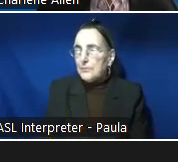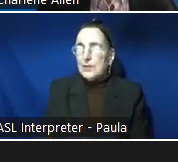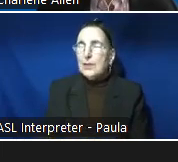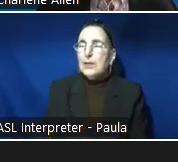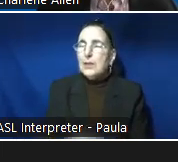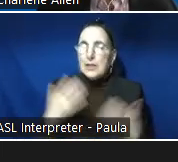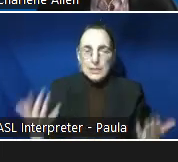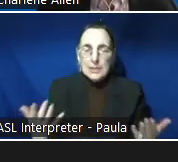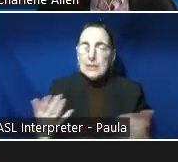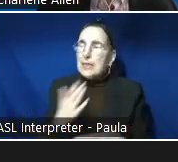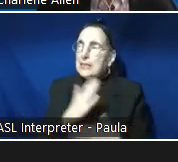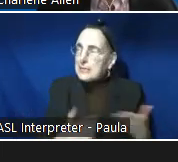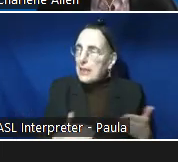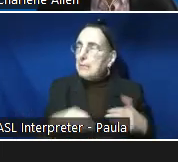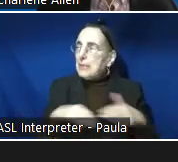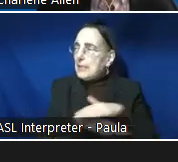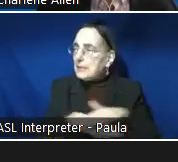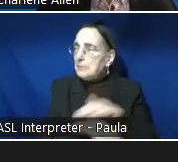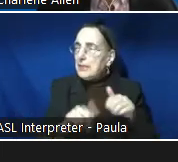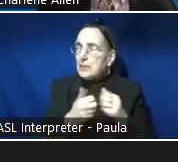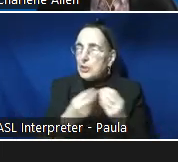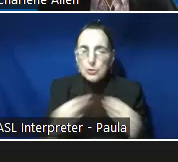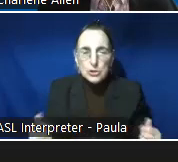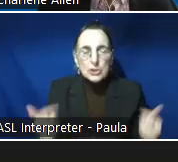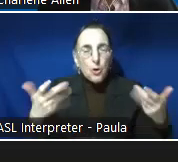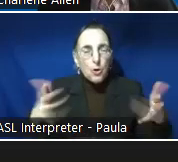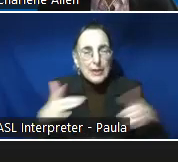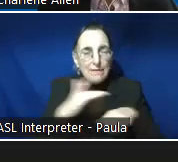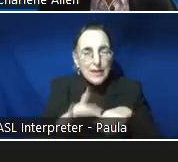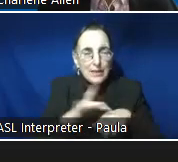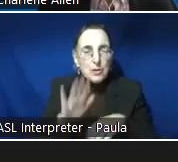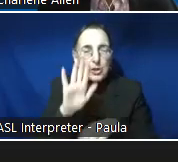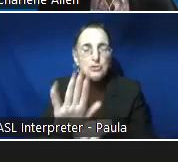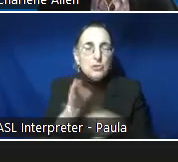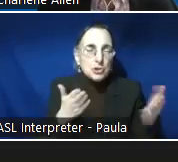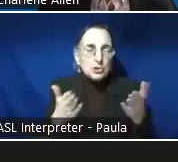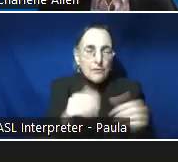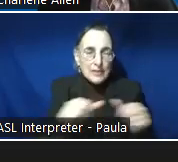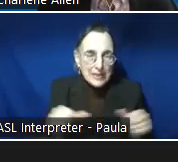Some accessibility solutions may be available in your service area. We will share information